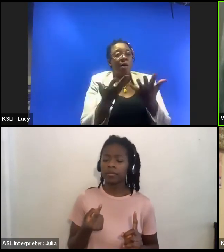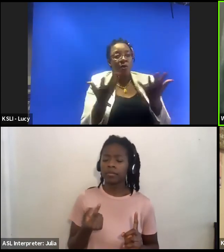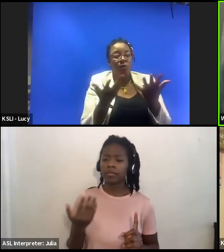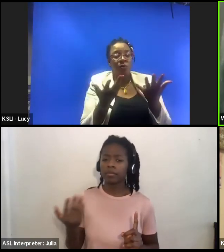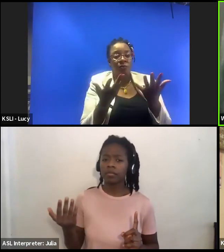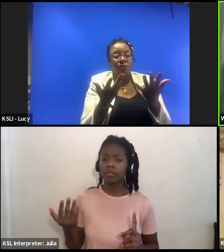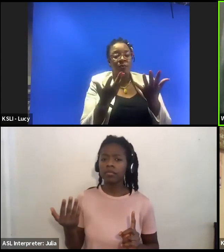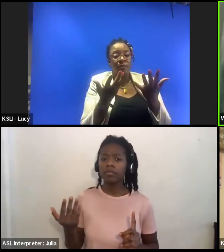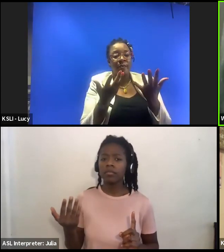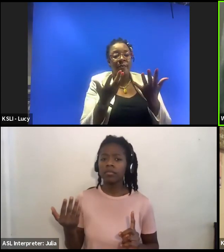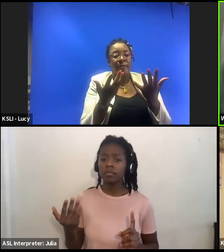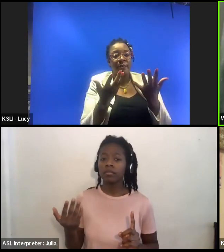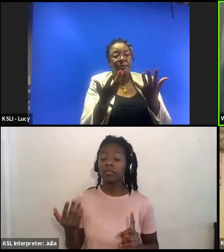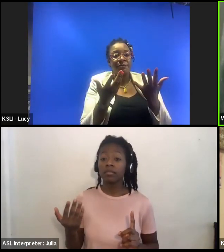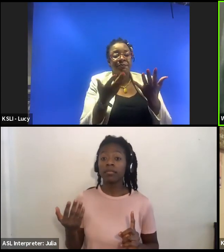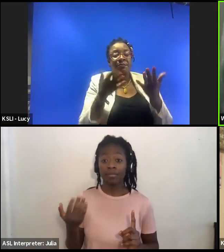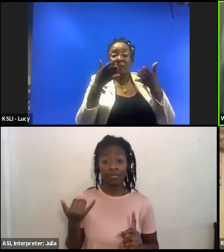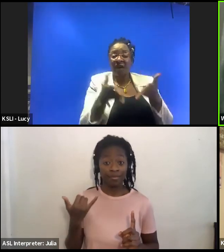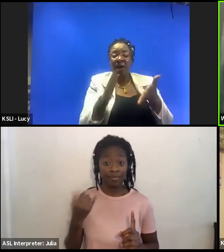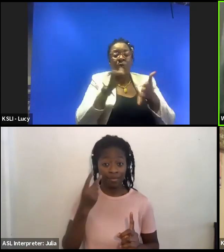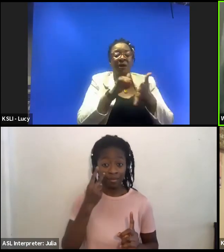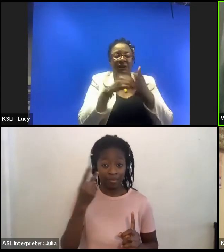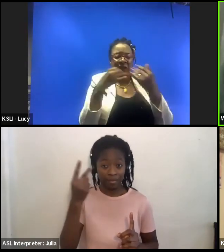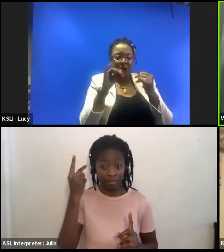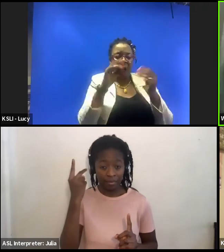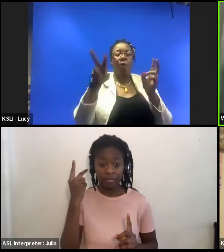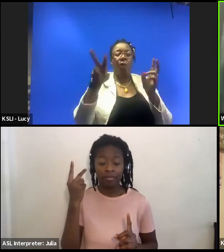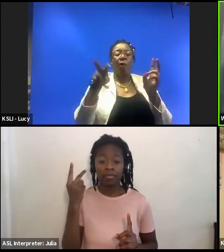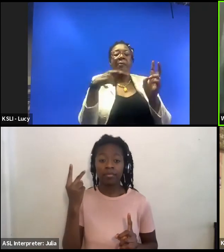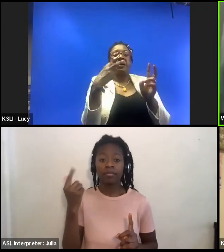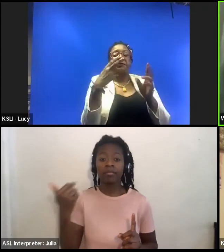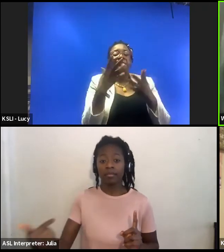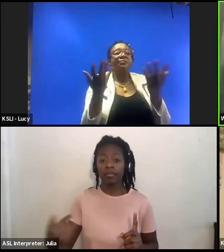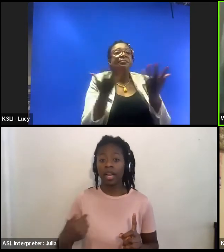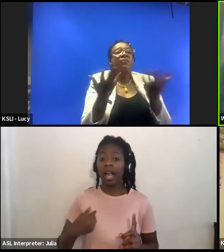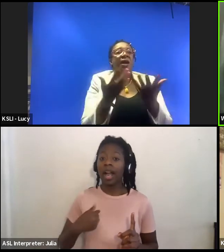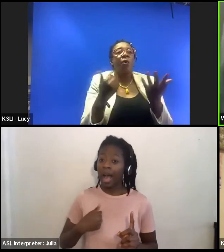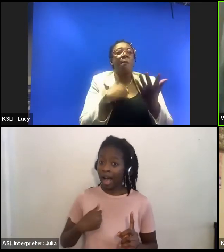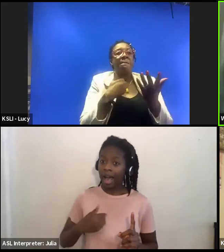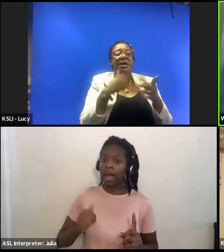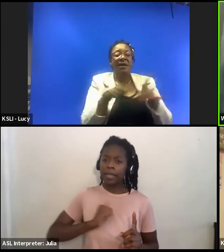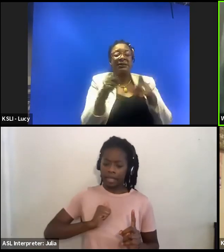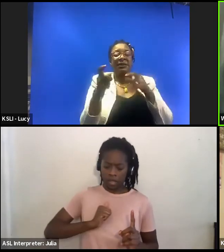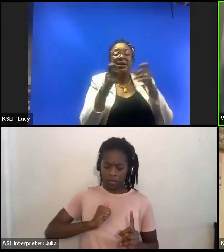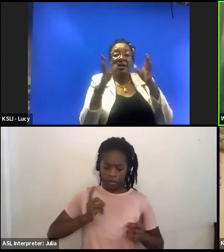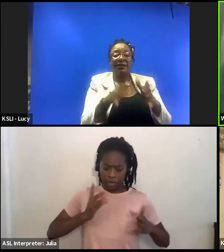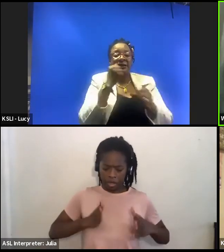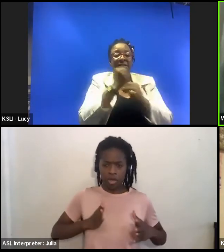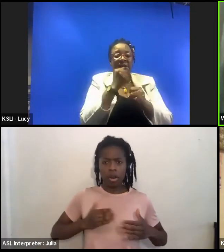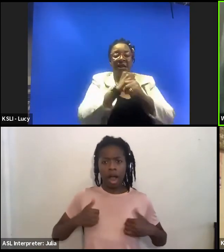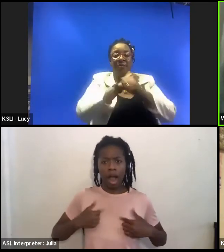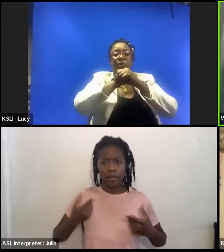Now that I look back it was about how I as a director carried myself and how I protected my actors.